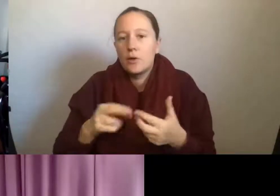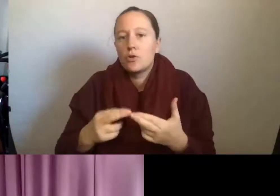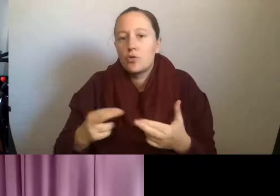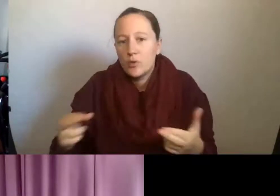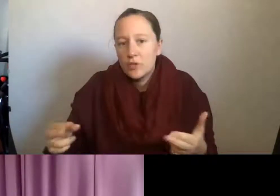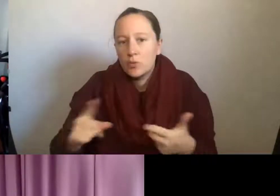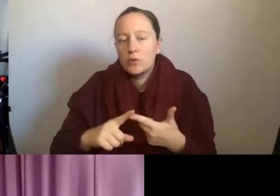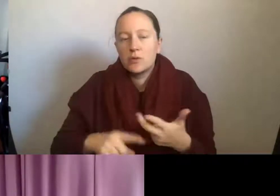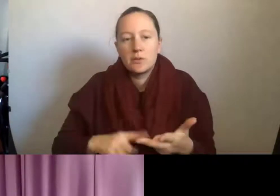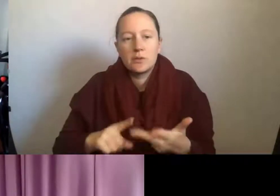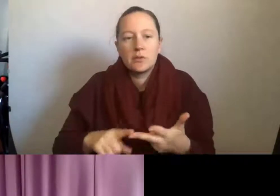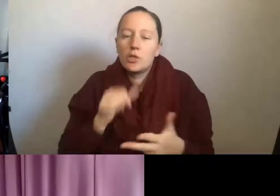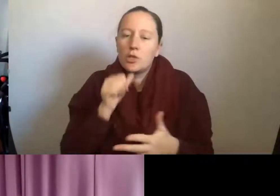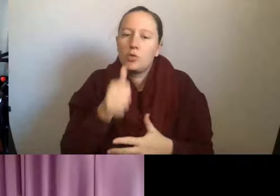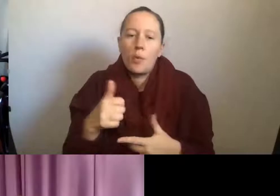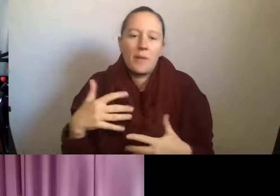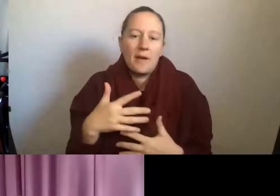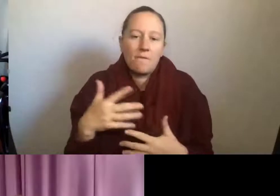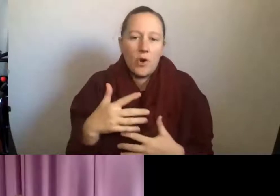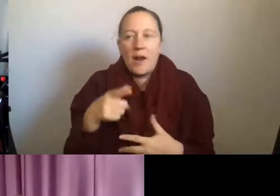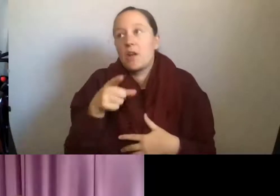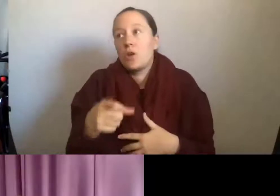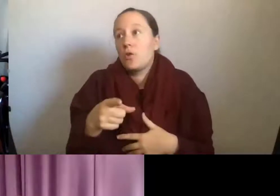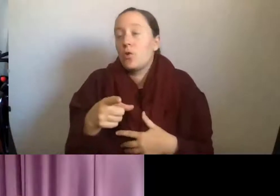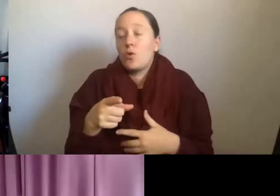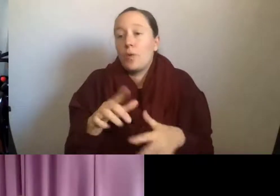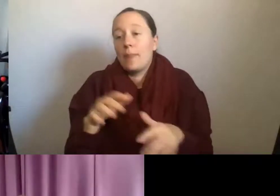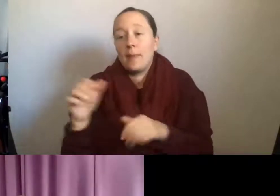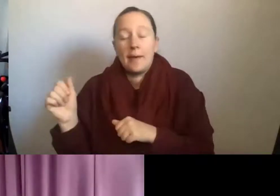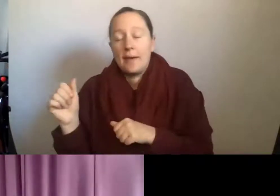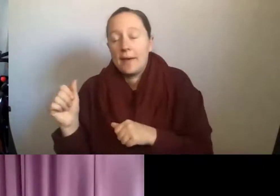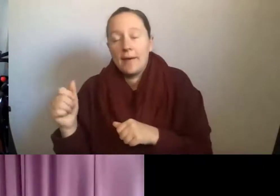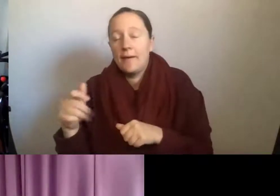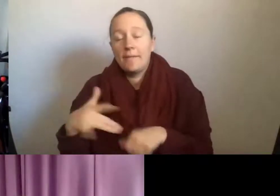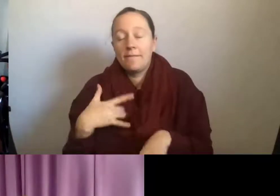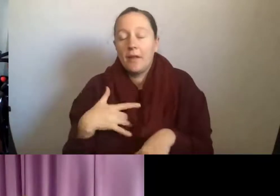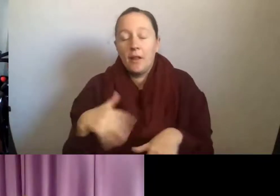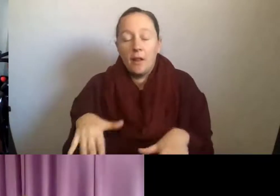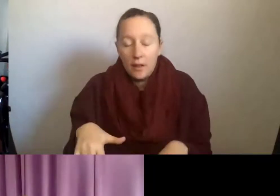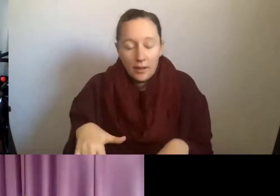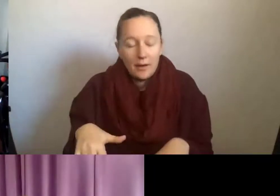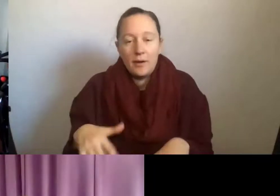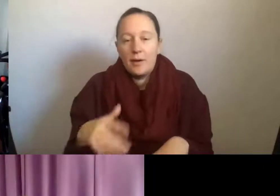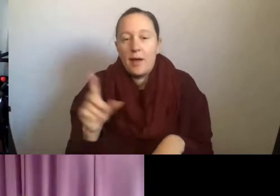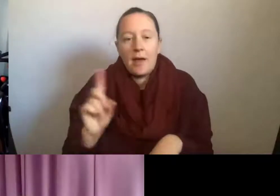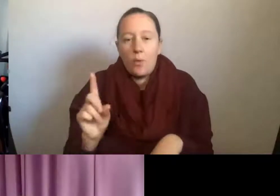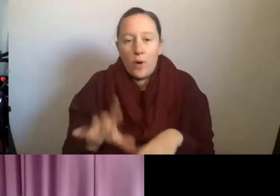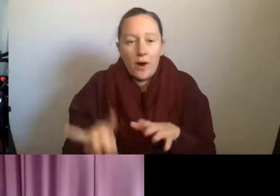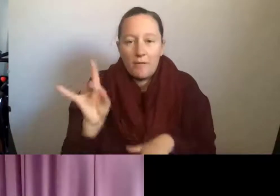so don't be afraid that you're going to go home and not have a place to go back and get to that information.